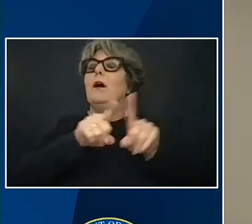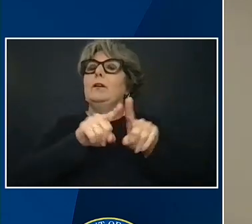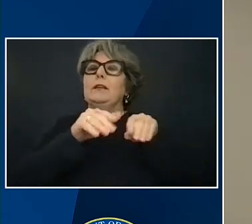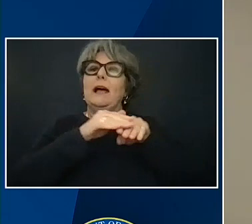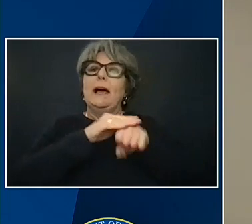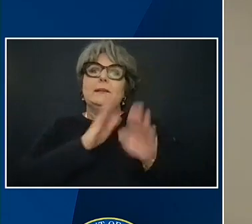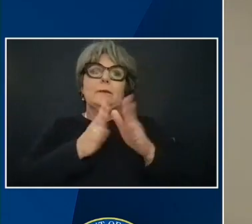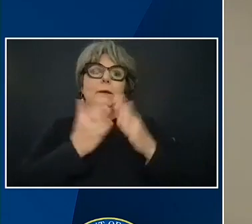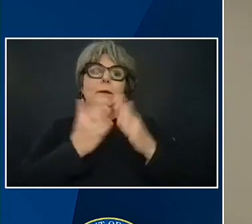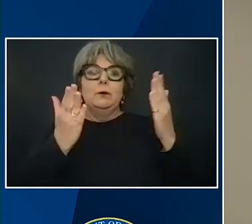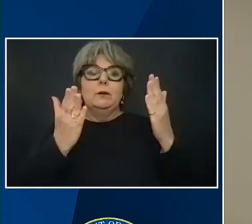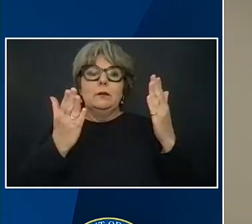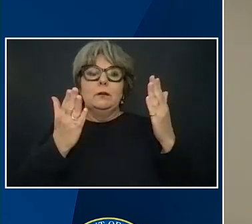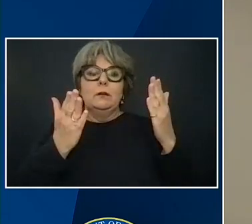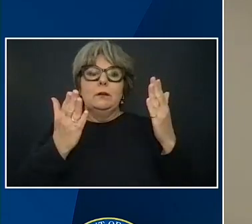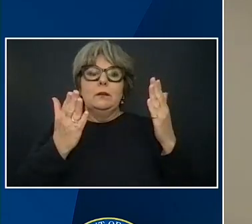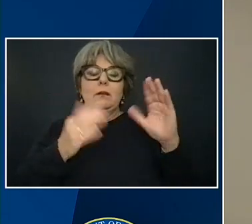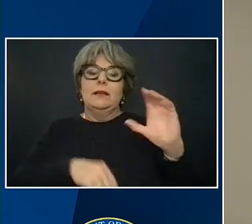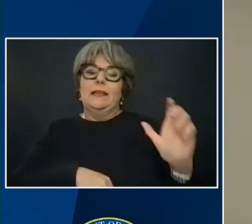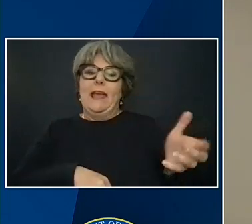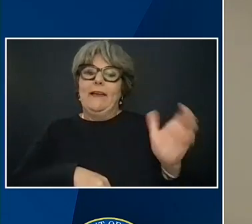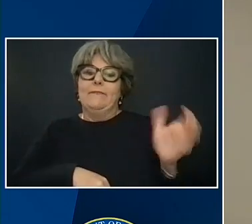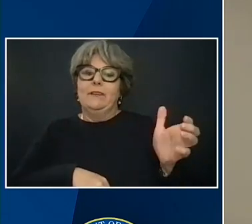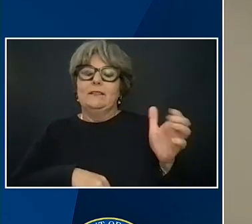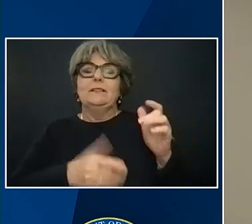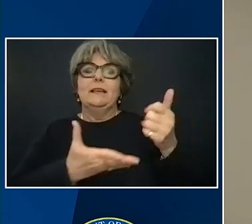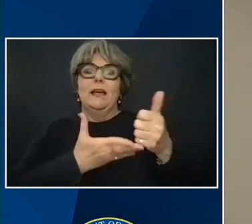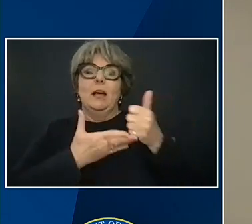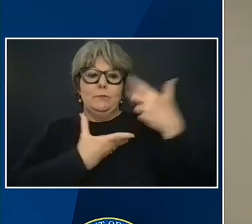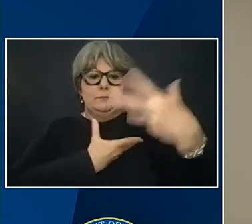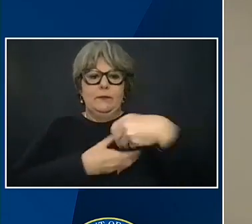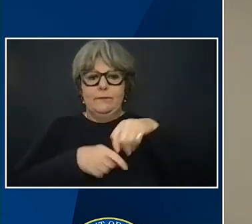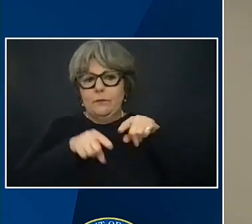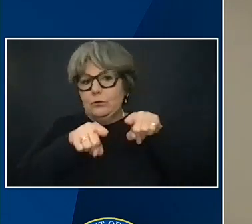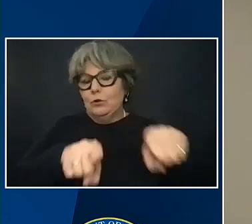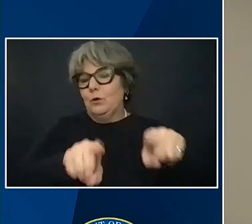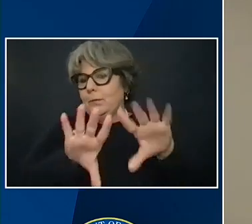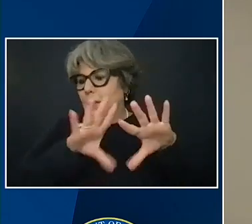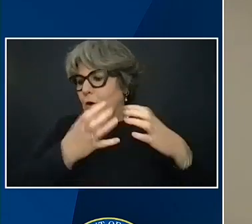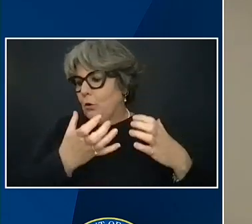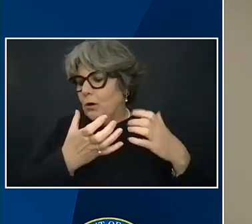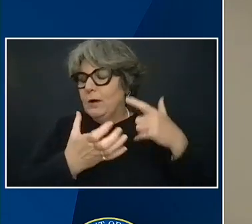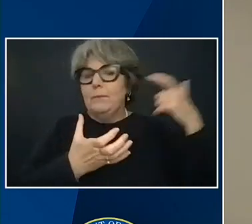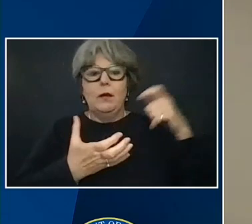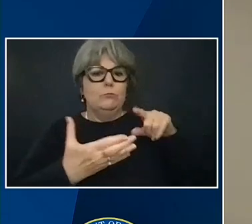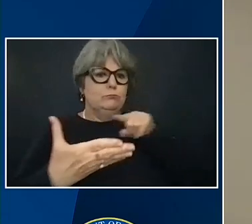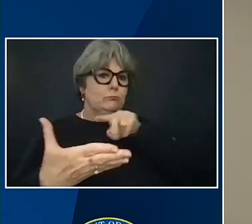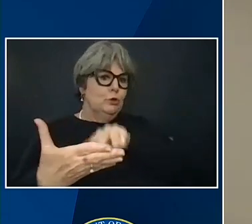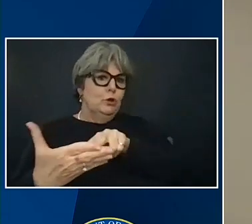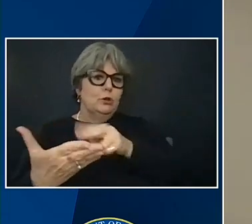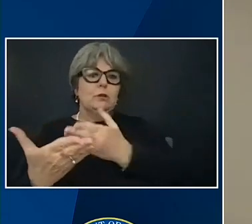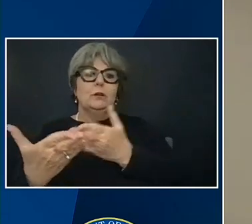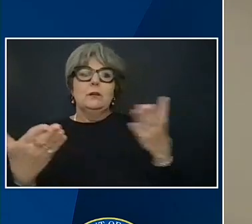the canvas platform, which helps me stay better engaged throughout my course because I can refer to the course materials right where I need them a